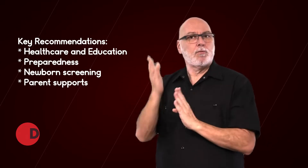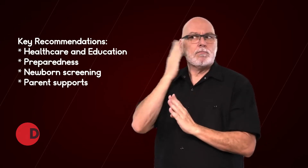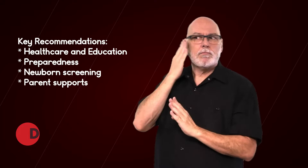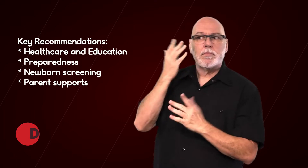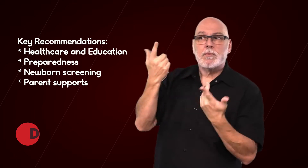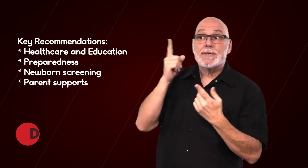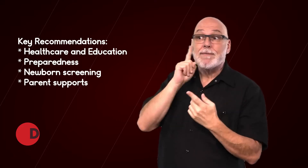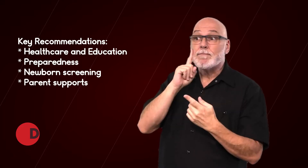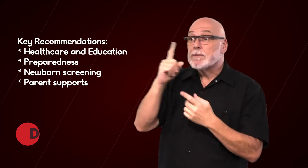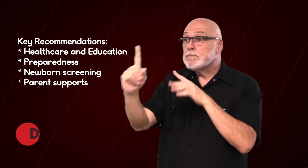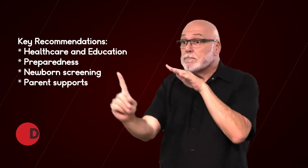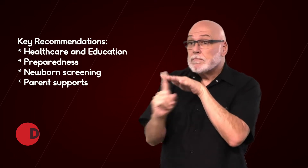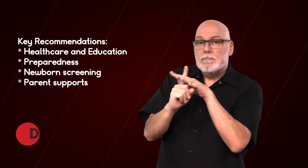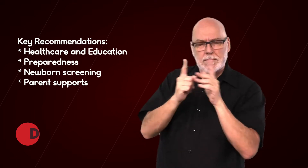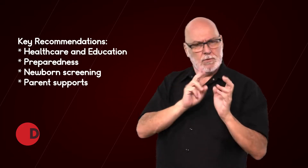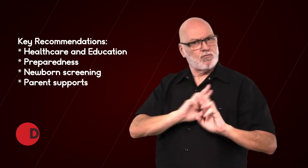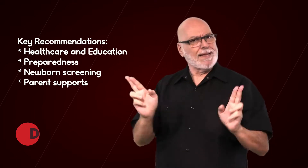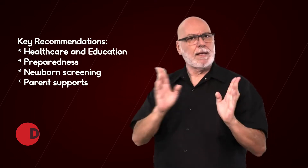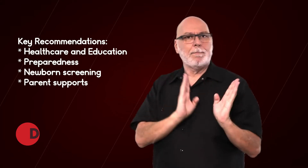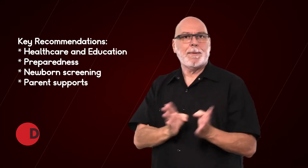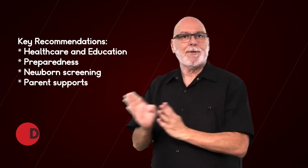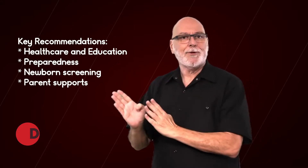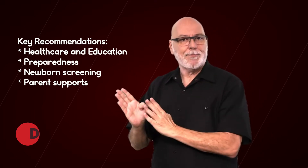agencies, universal newborn screening, parent supports, reduce